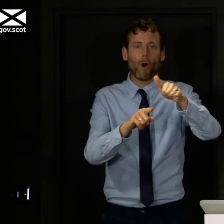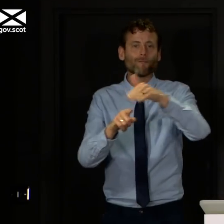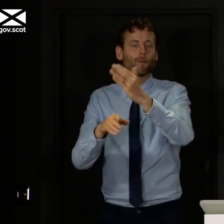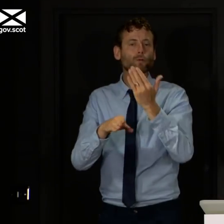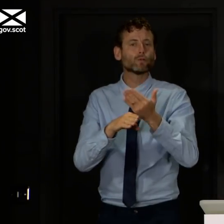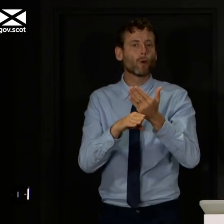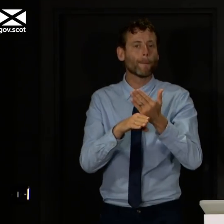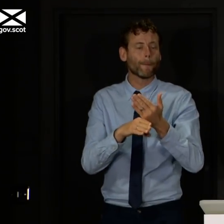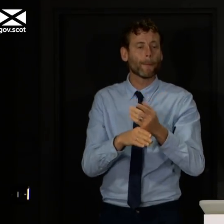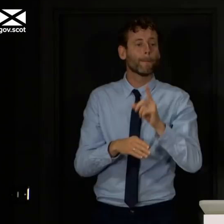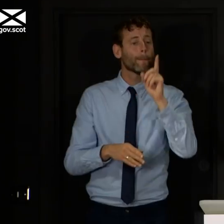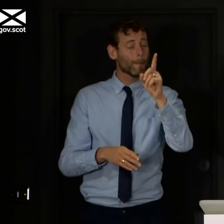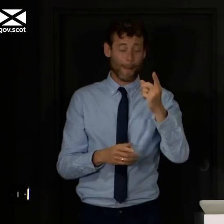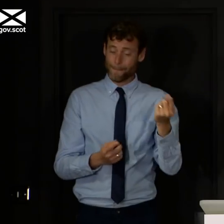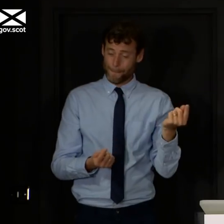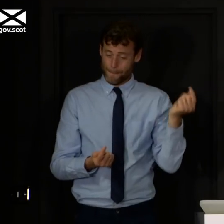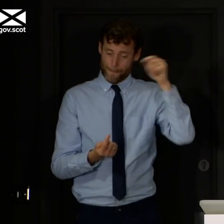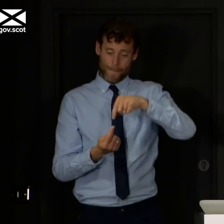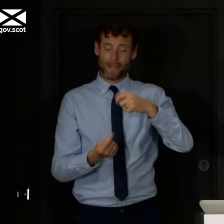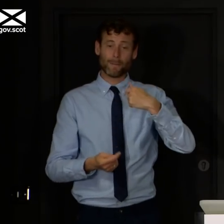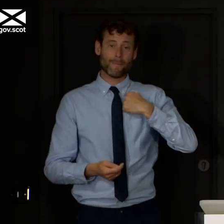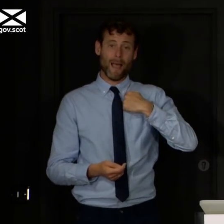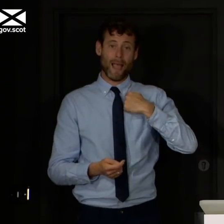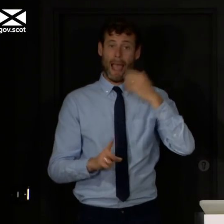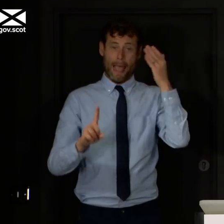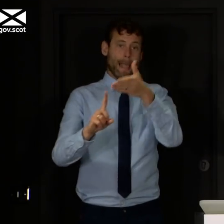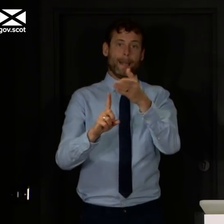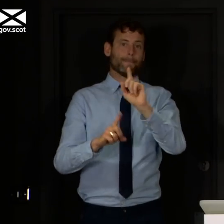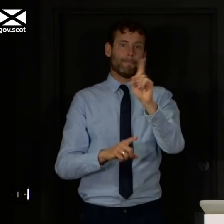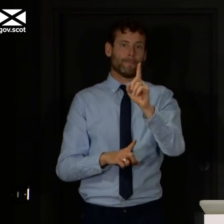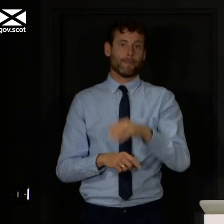But I come back to my central point I come back to here, we have to do this safely. We